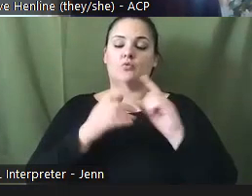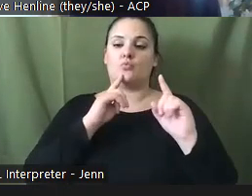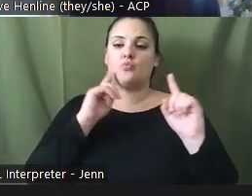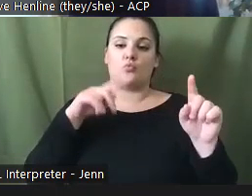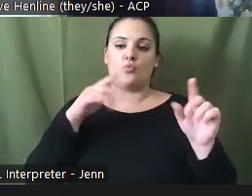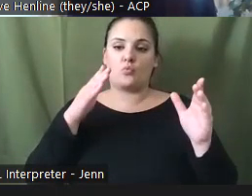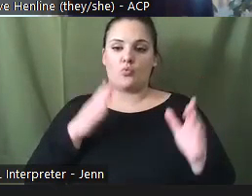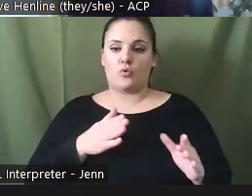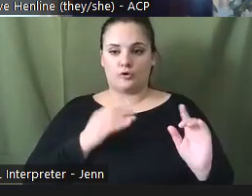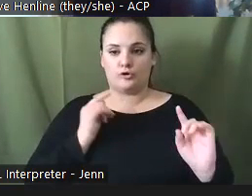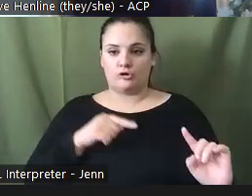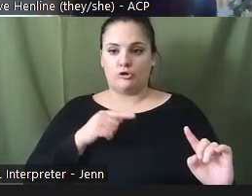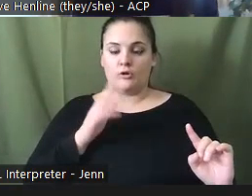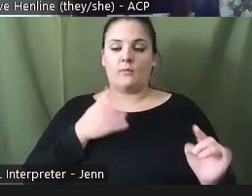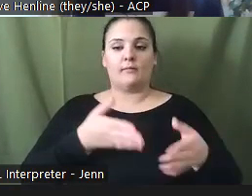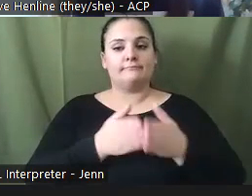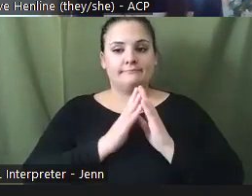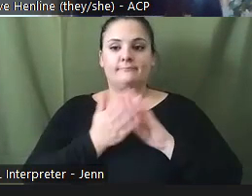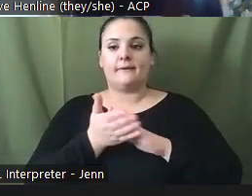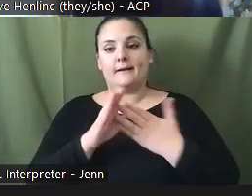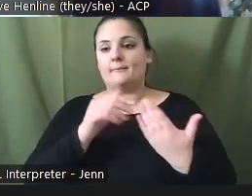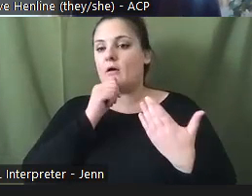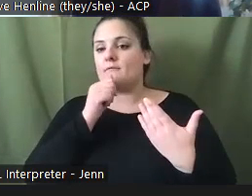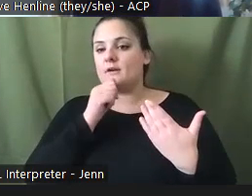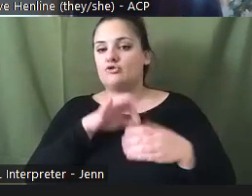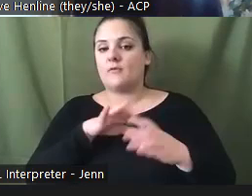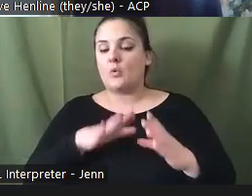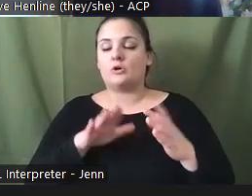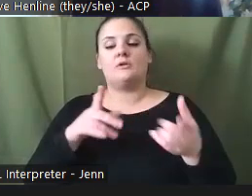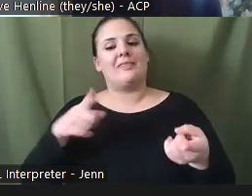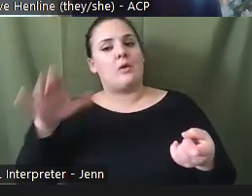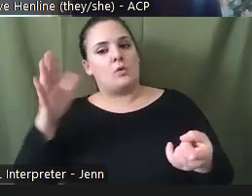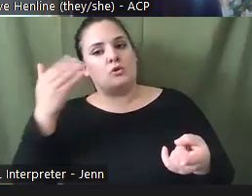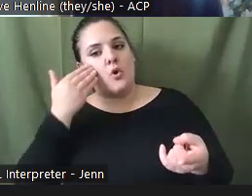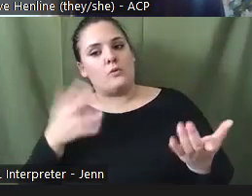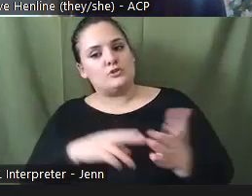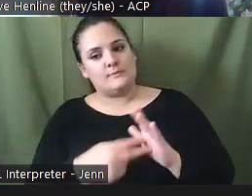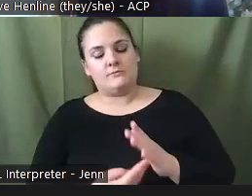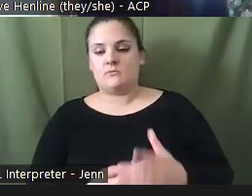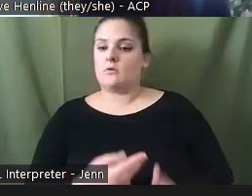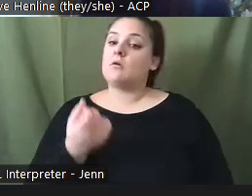they should know what they're talking about. There is a fee of five dollars to become a confidential